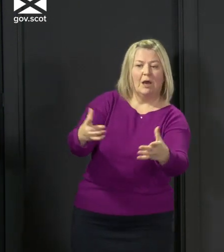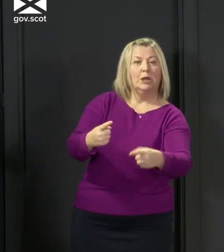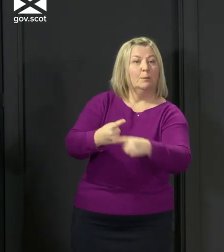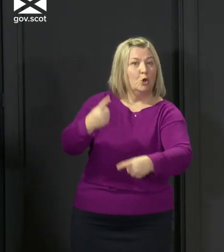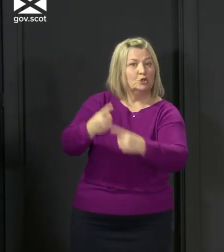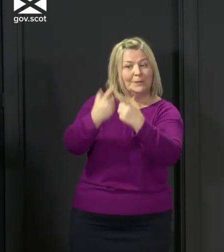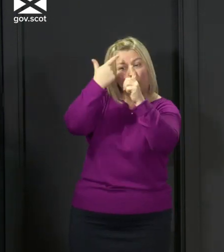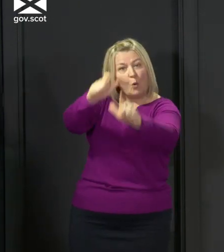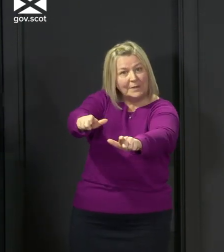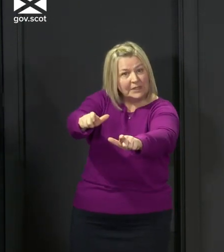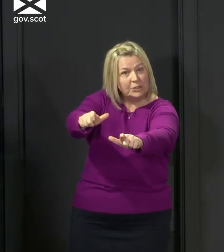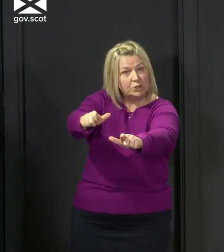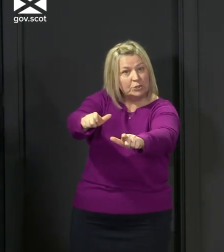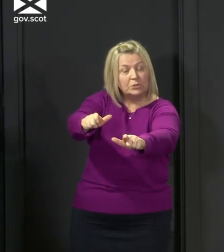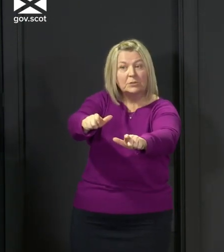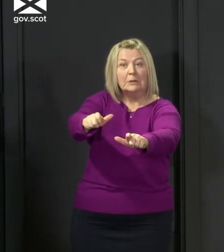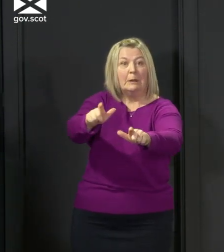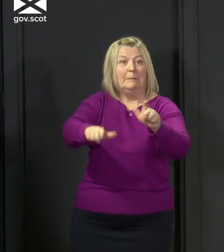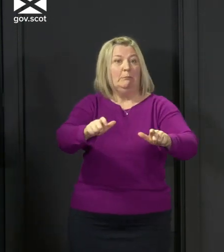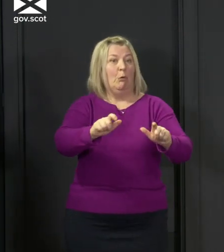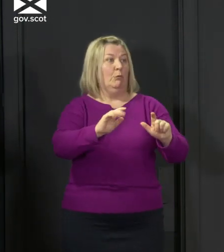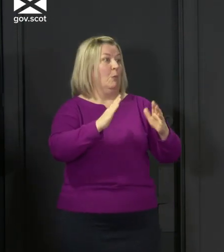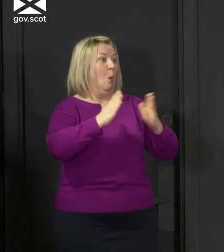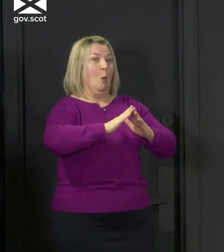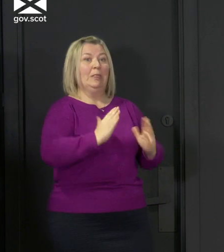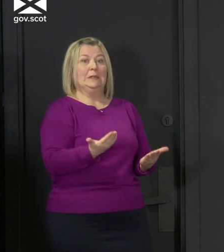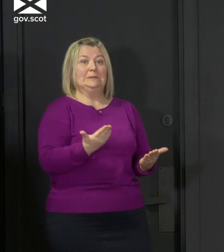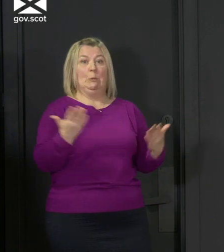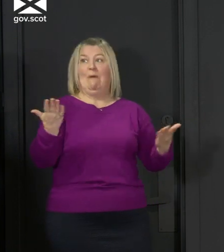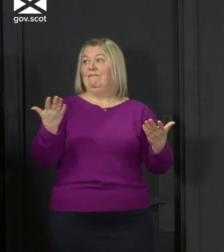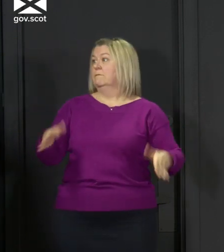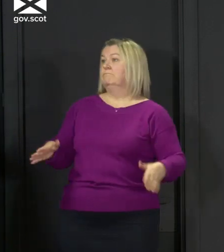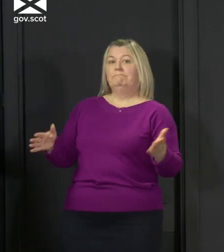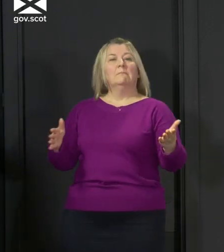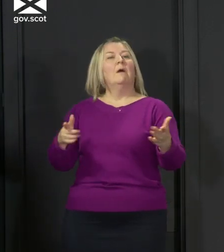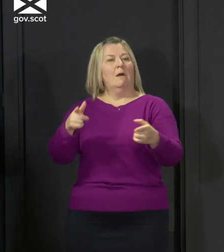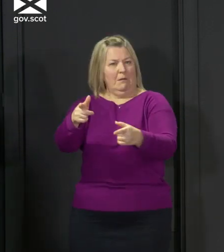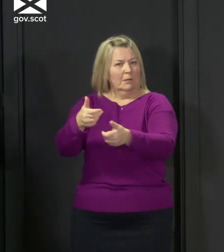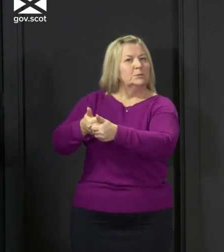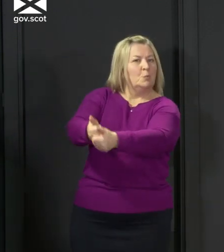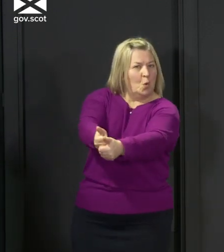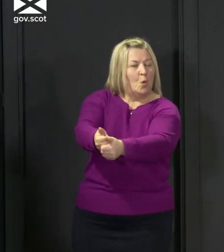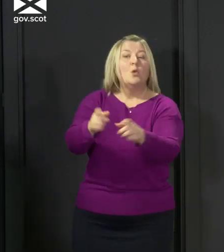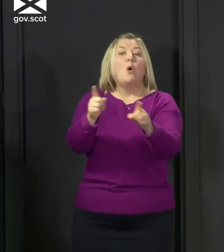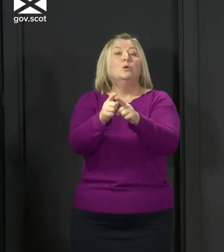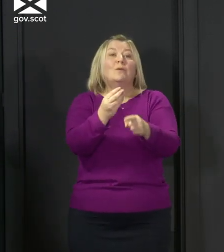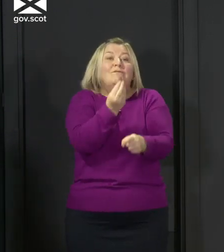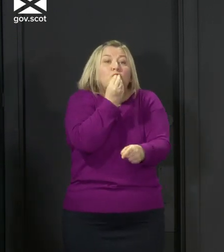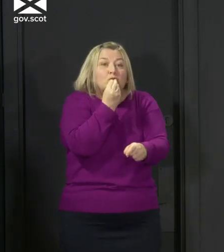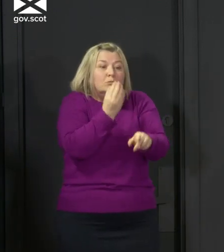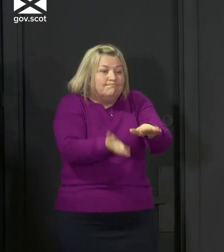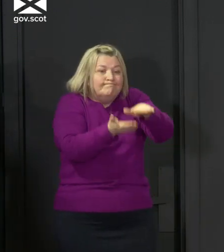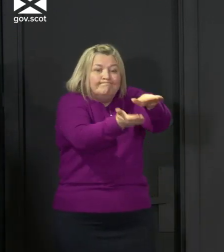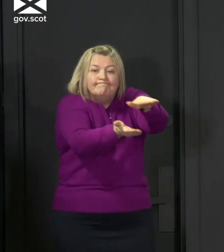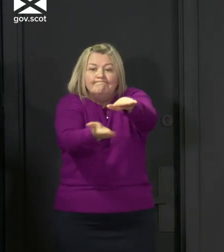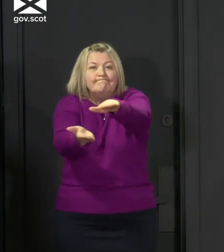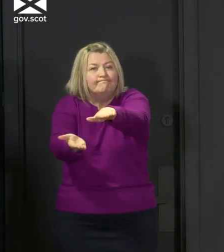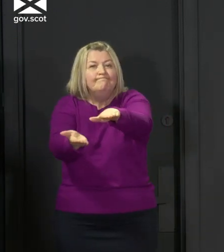who might otherwise be homeless, and to distribute food to families and individuals who might otherwise be going hungry.